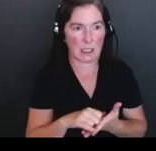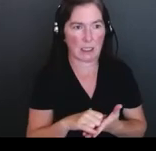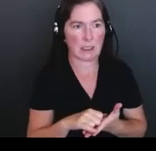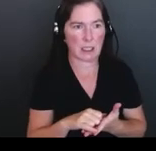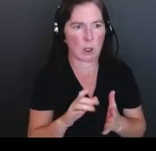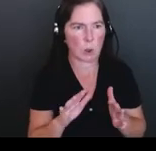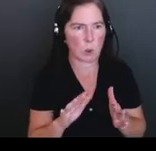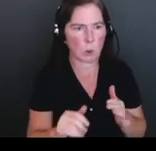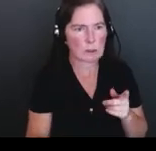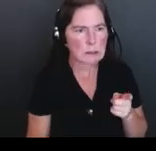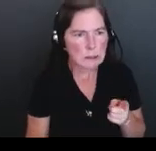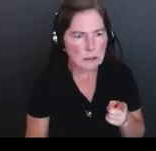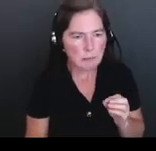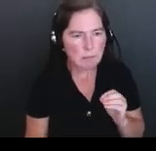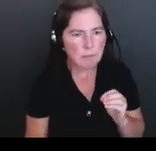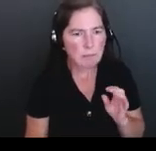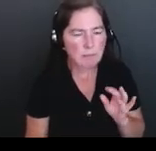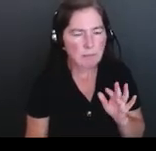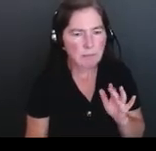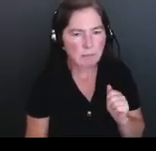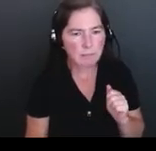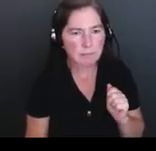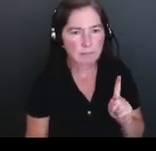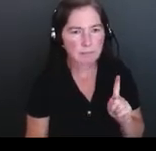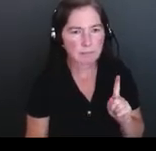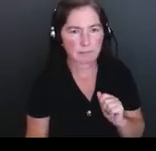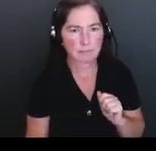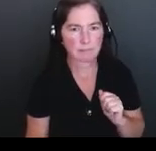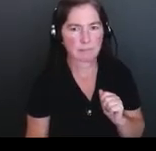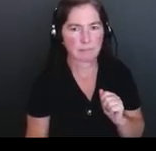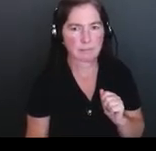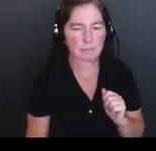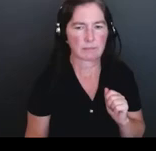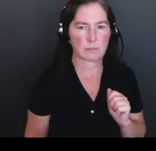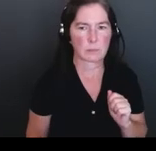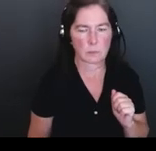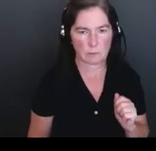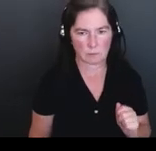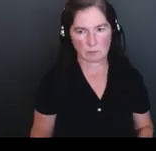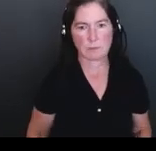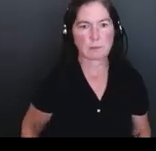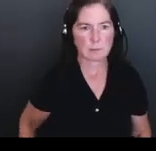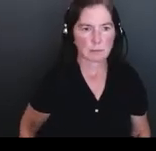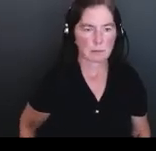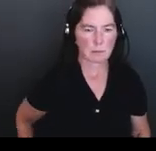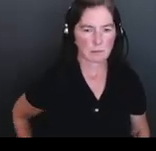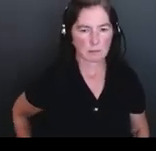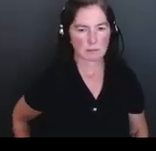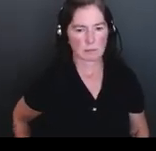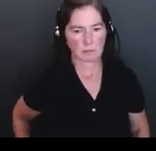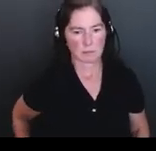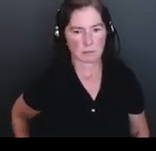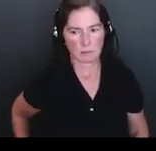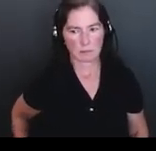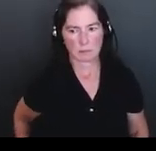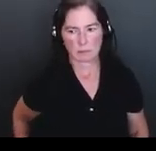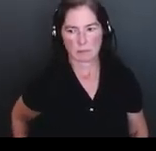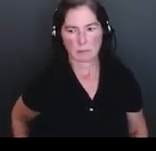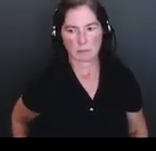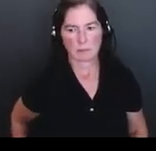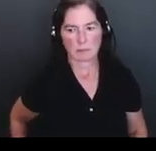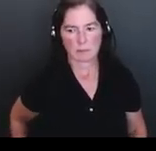If I say yes, and this is where I've just played around because sometimes I'm not sure what's going to happen. If you create an assignment, you're nervous about that, you can create one just to